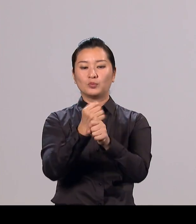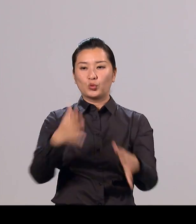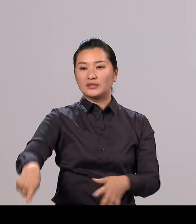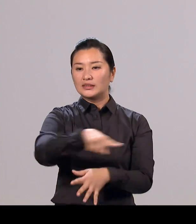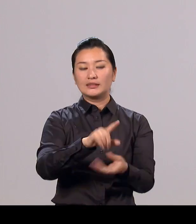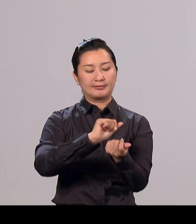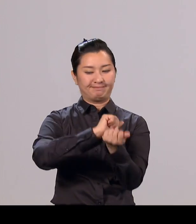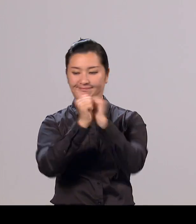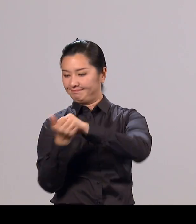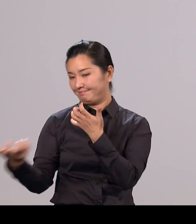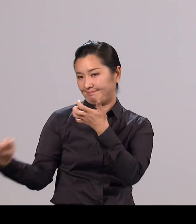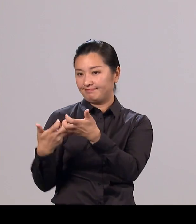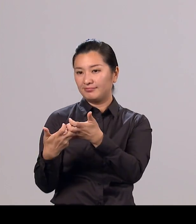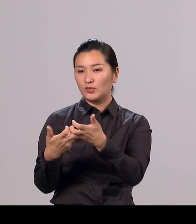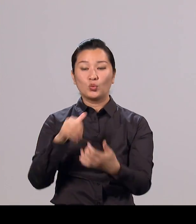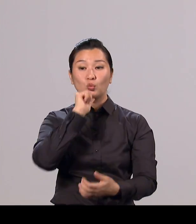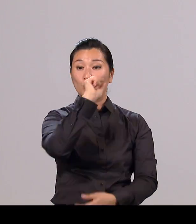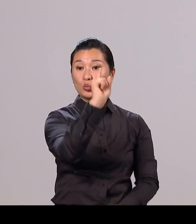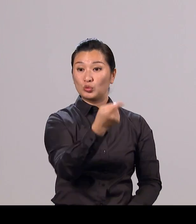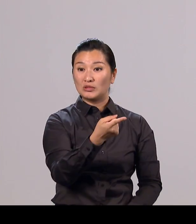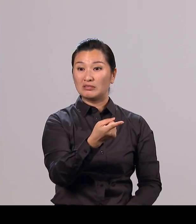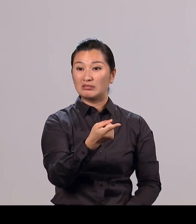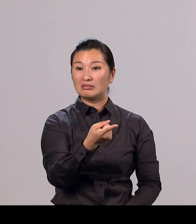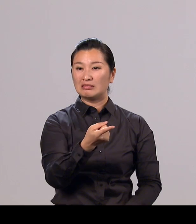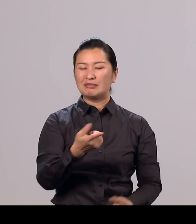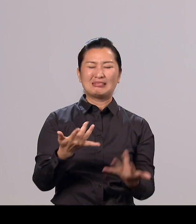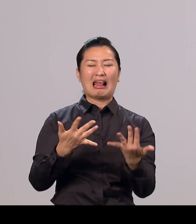But it is not just doom and gloom because when you disrupt, you also create new jobs.